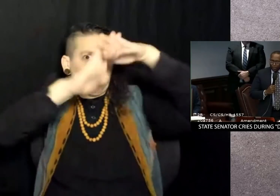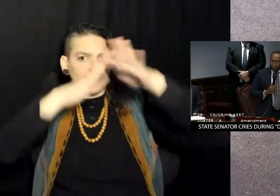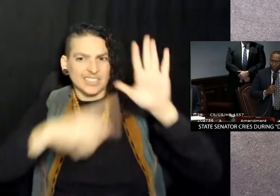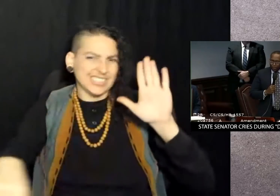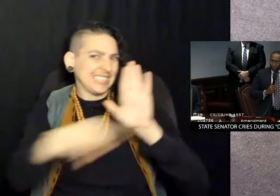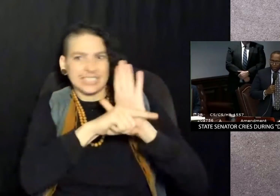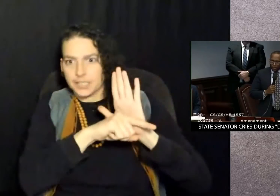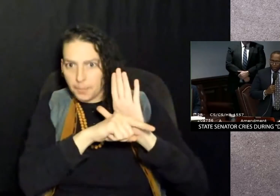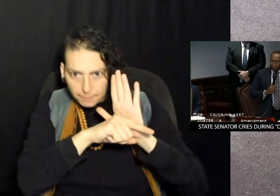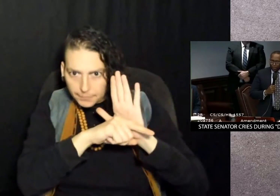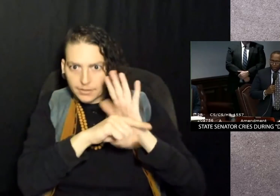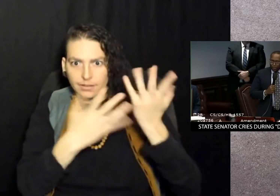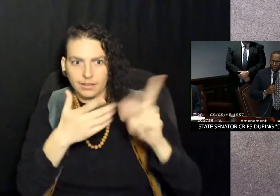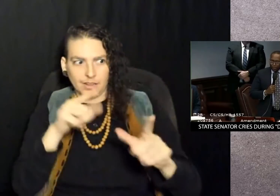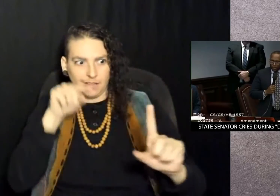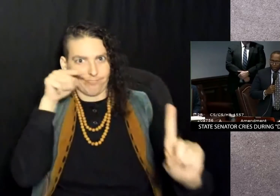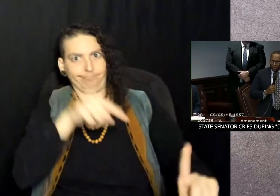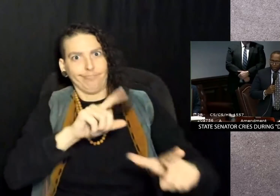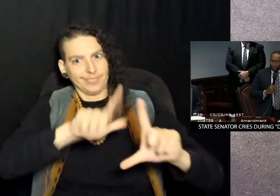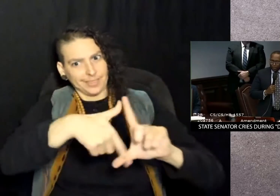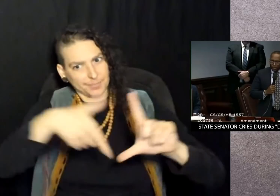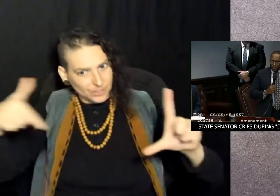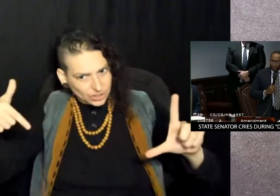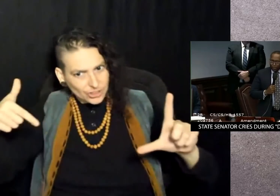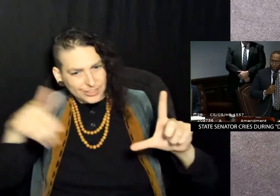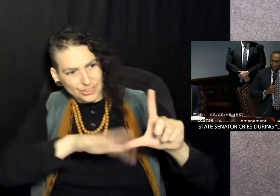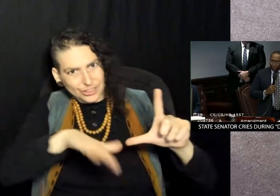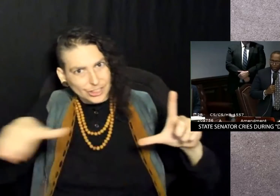stigmatization of gay lesbian and transgender children